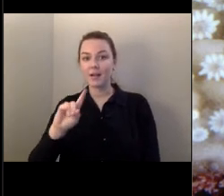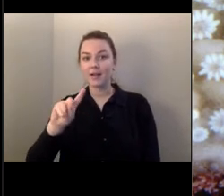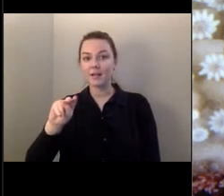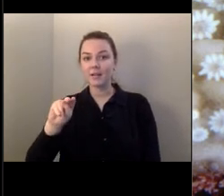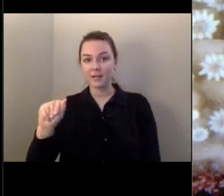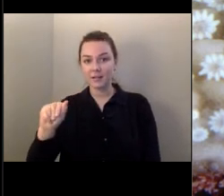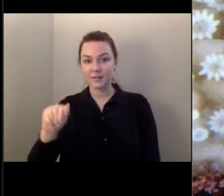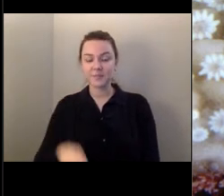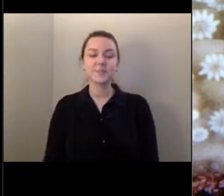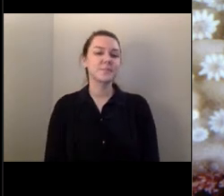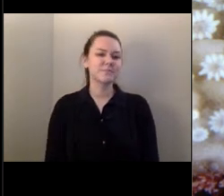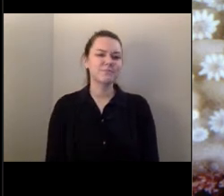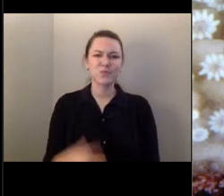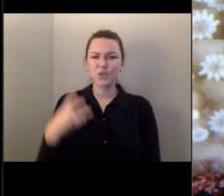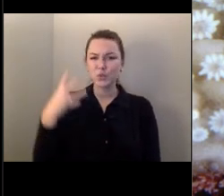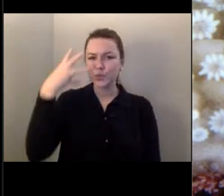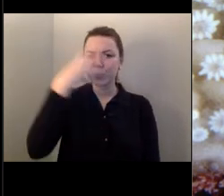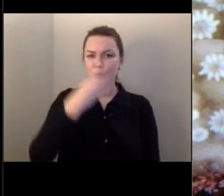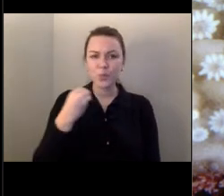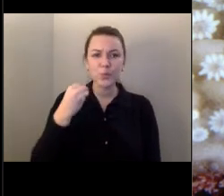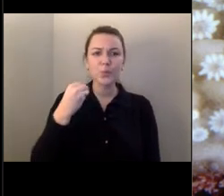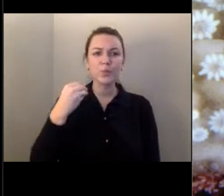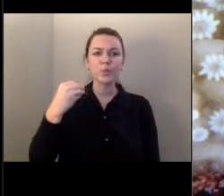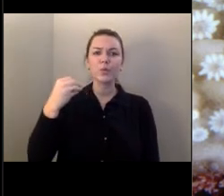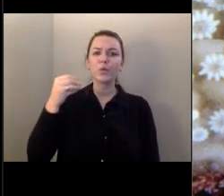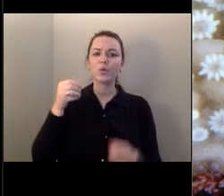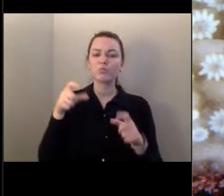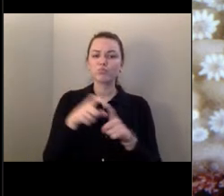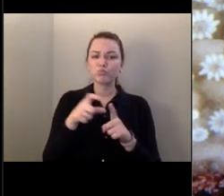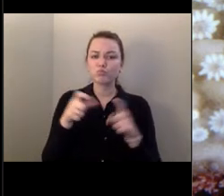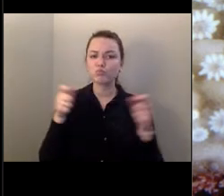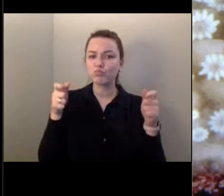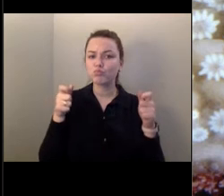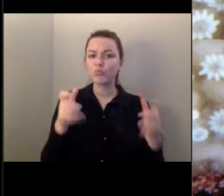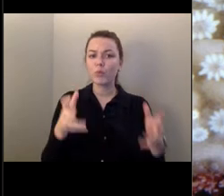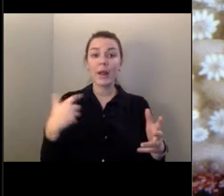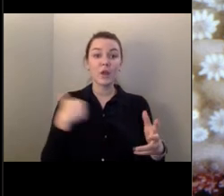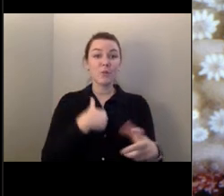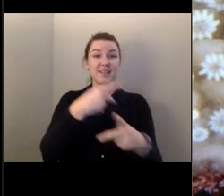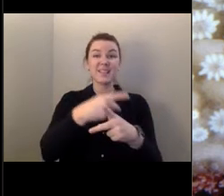And it's a beautiful way that we take care of the world around us.